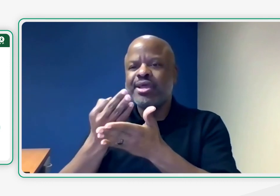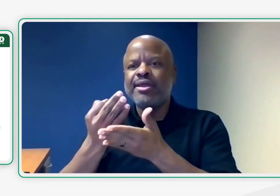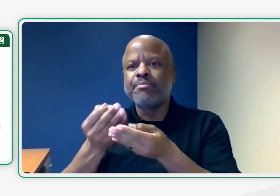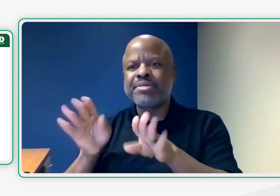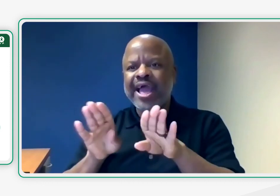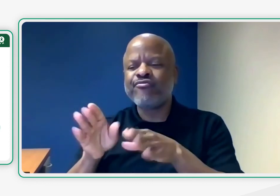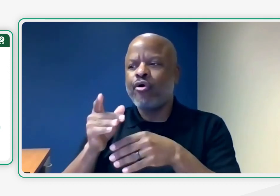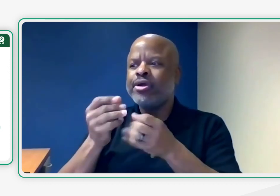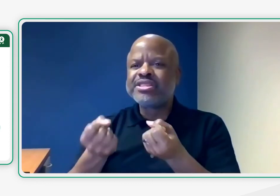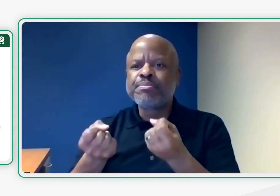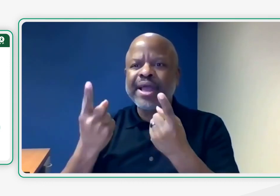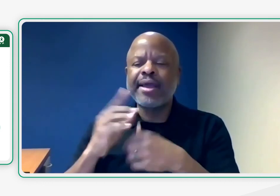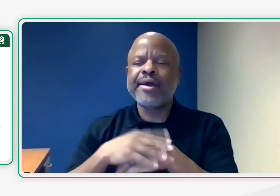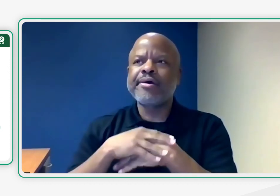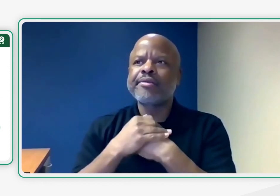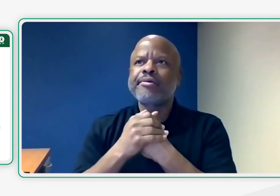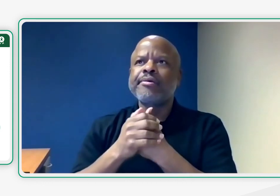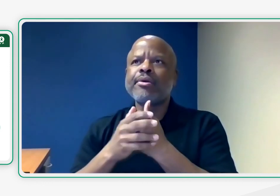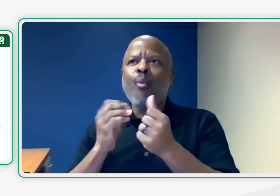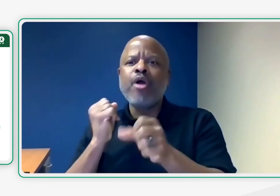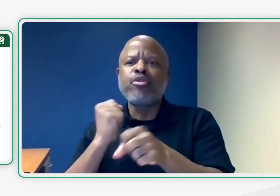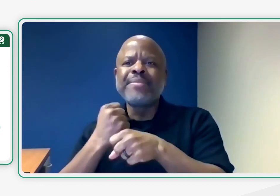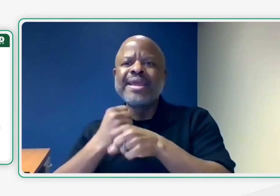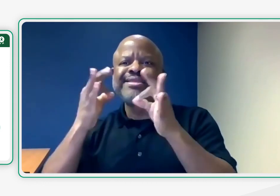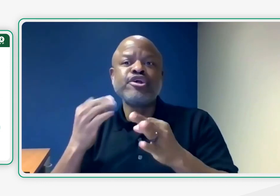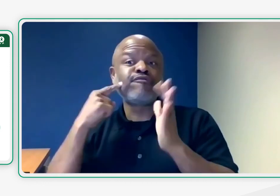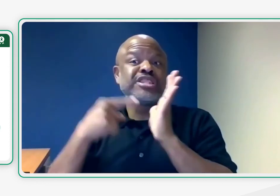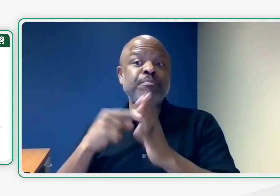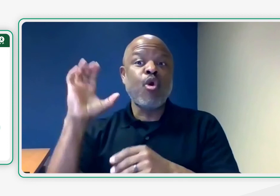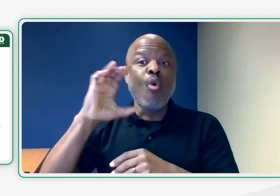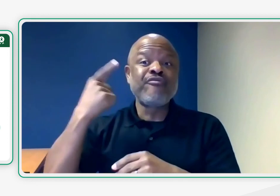to transform your thinking, your spending habits,